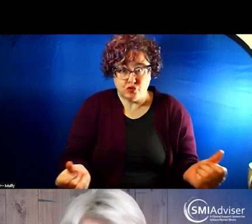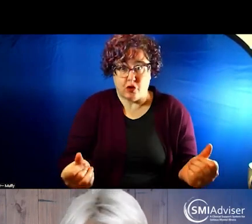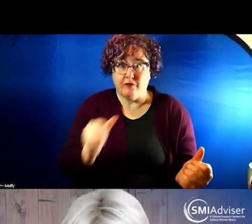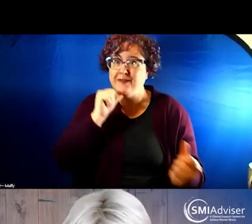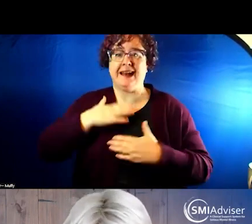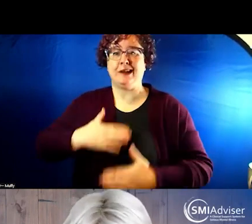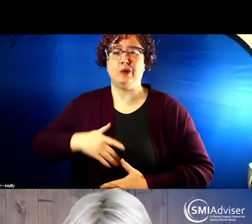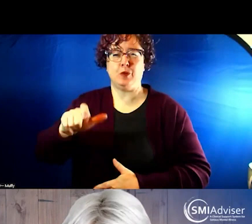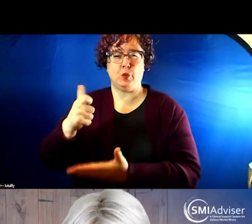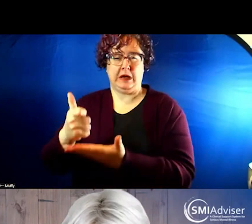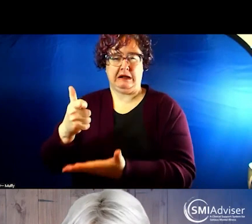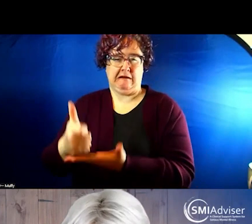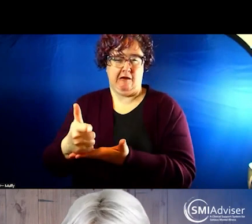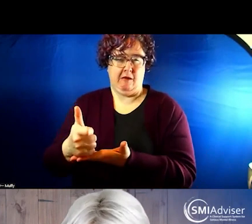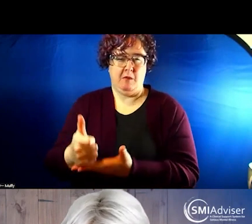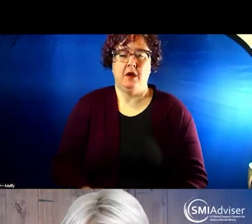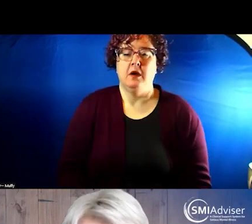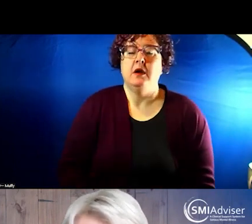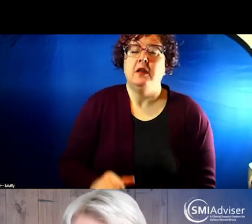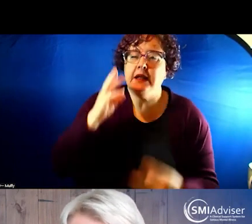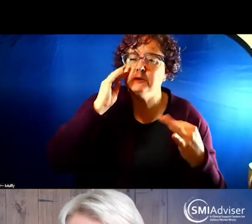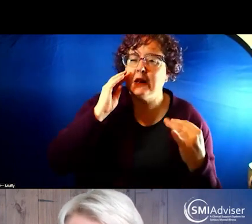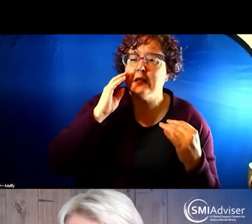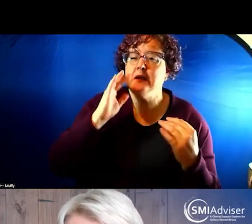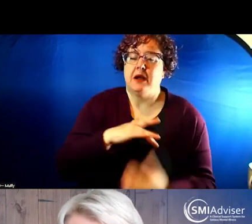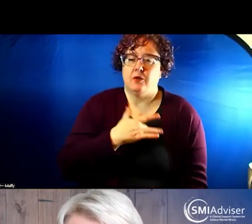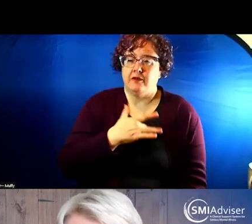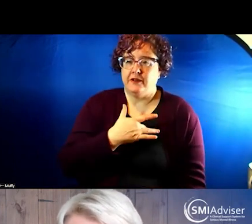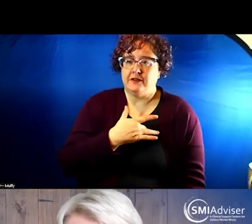SO THAT IS WHAT I THINK ABOUT WHEN I THINK ABOUT WHAT IT FEELS LIKE FOR CARE FOR FEEL LIKE CARE.